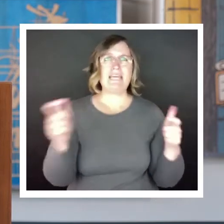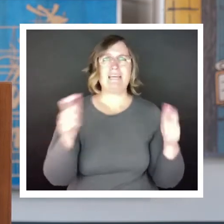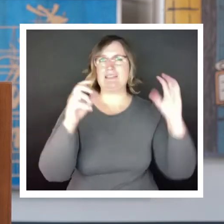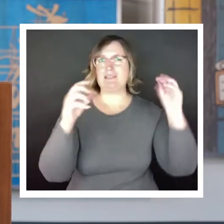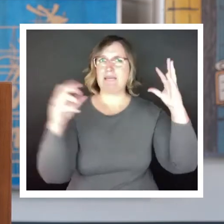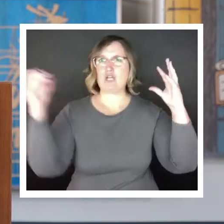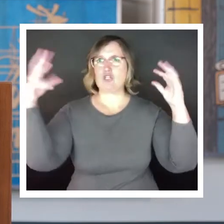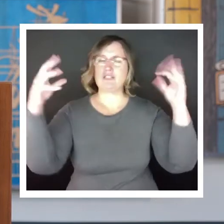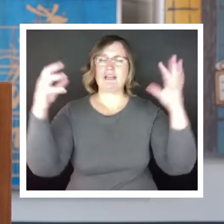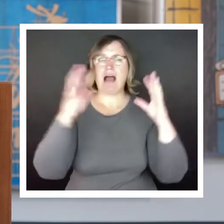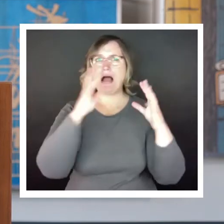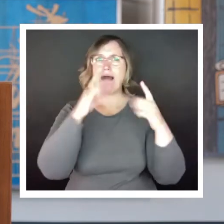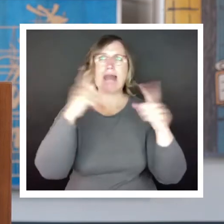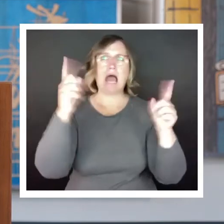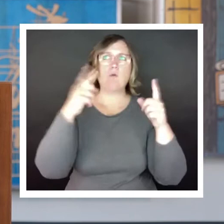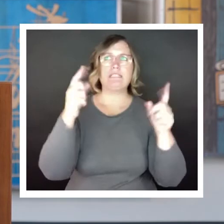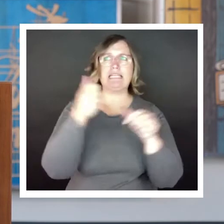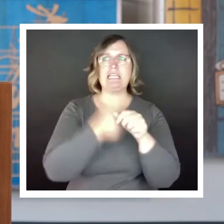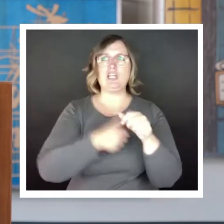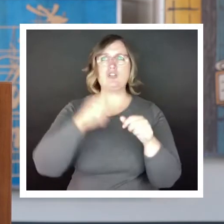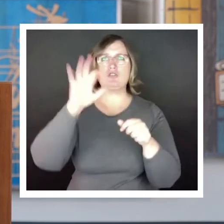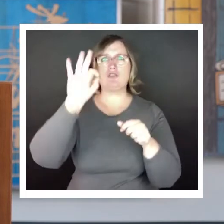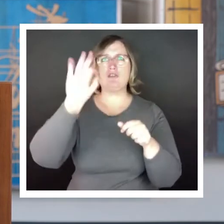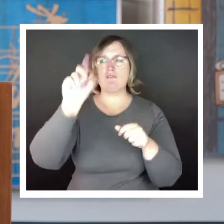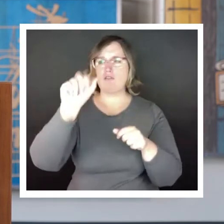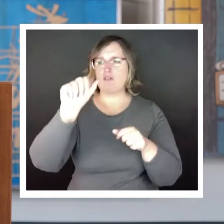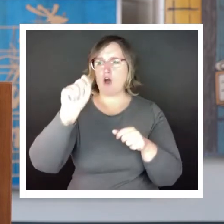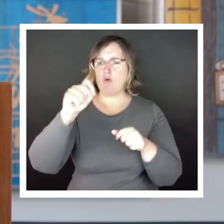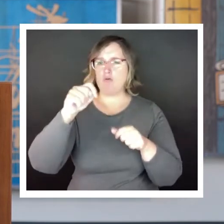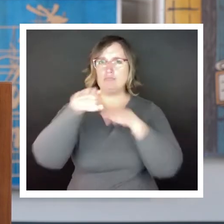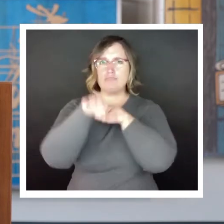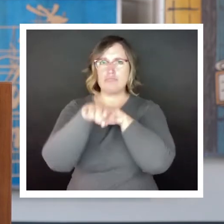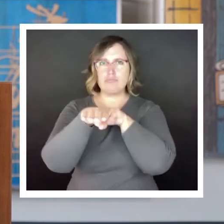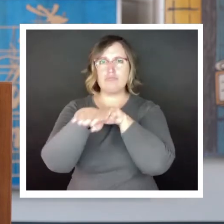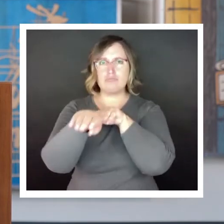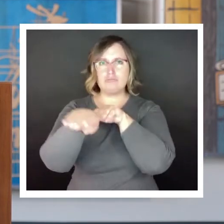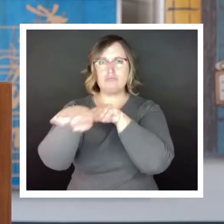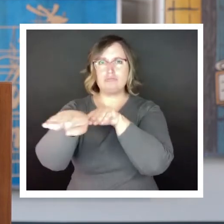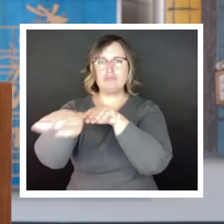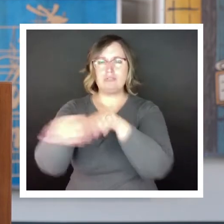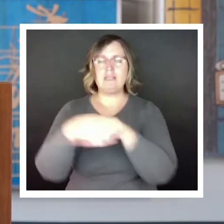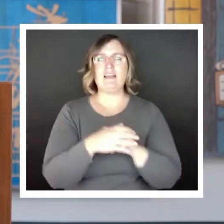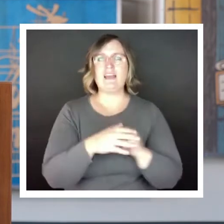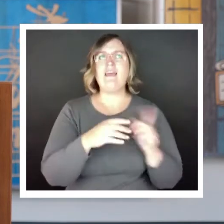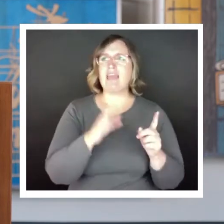And as we waved to the crowd, as local newscasters introduced the Oregon Teacher of the Year,